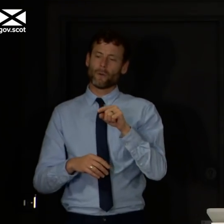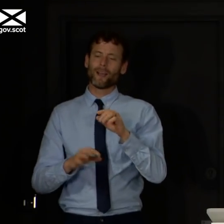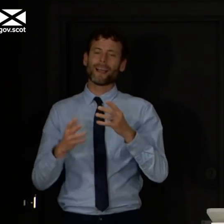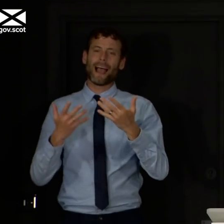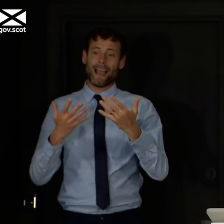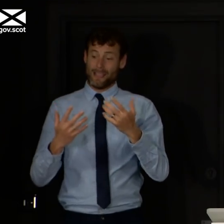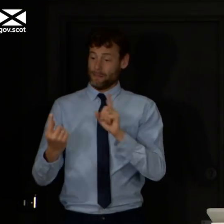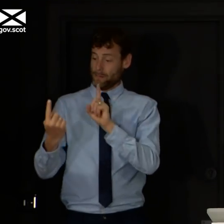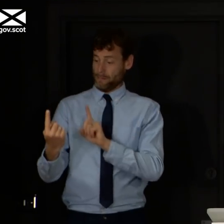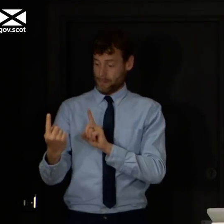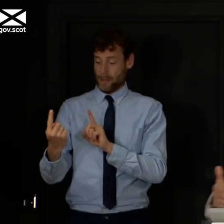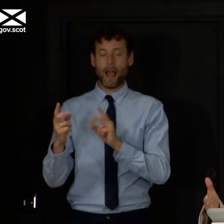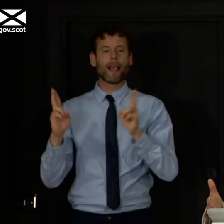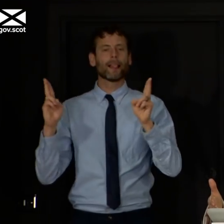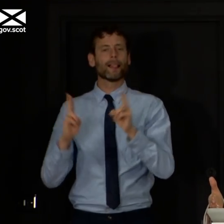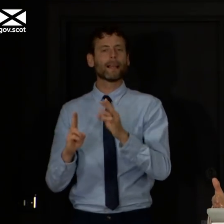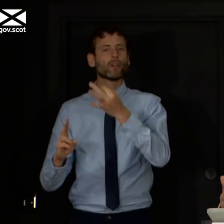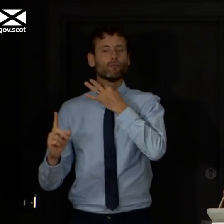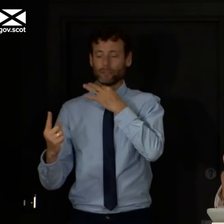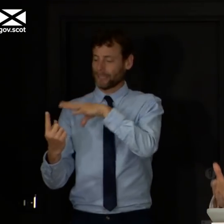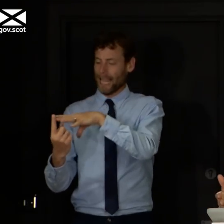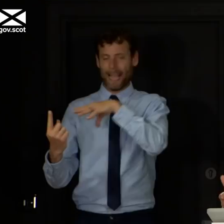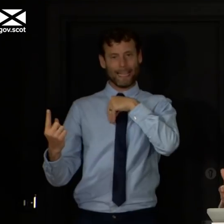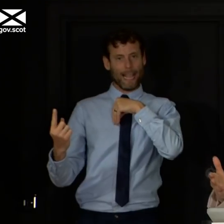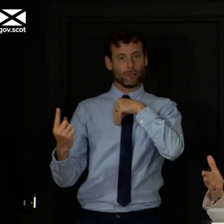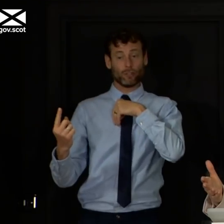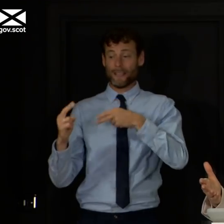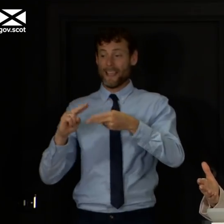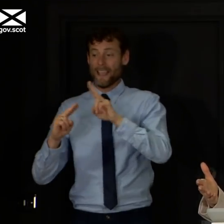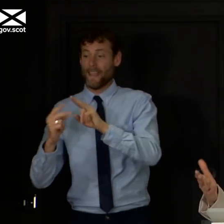at two metres, they would be less risk of transmission if it was three metres or four